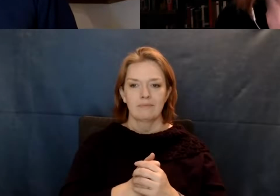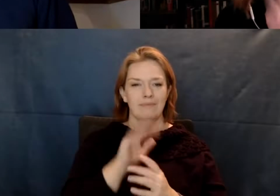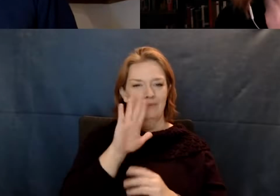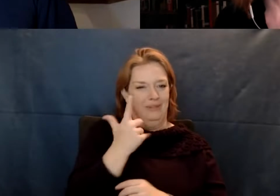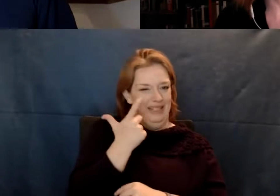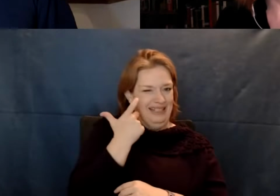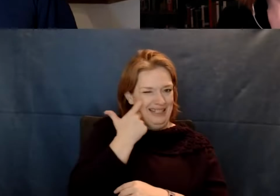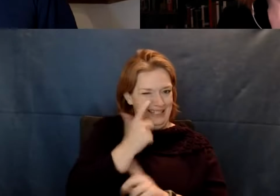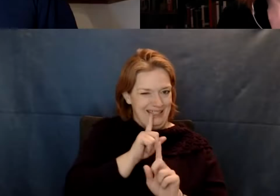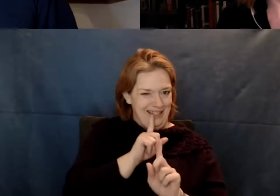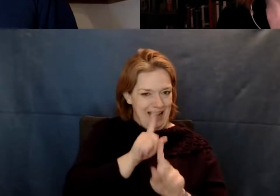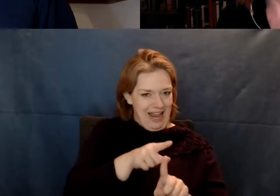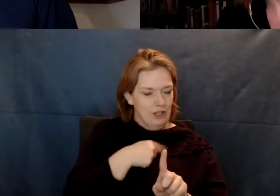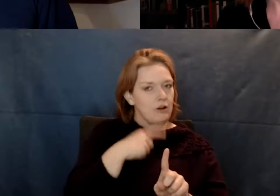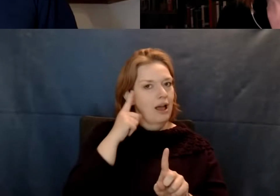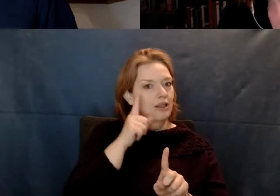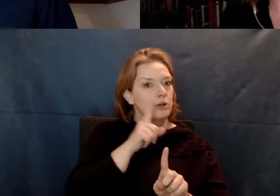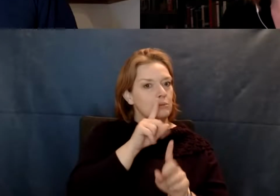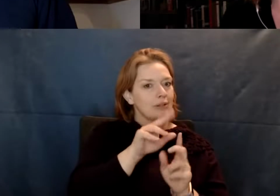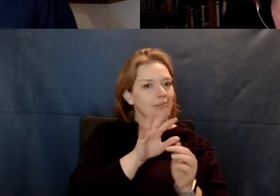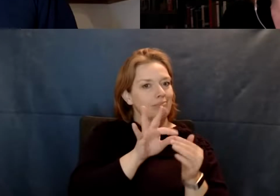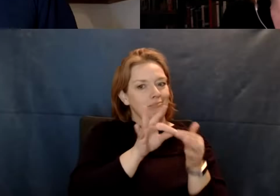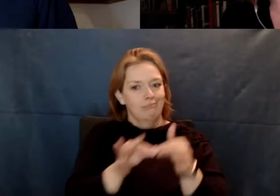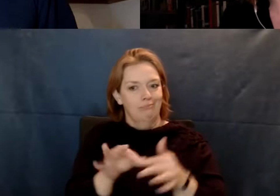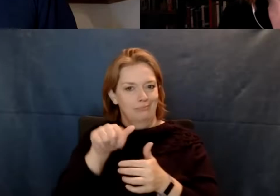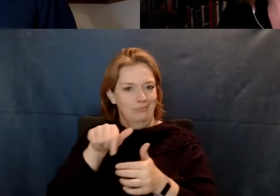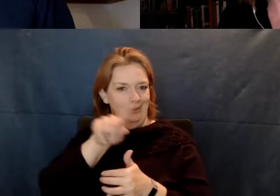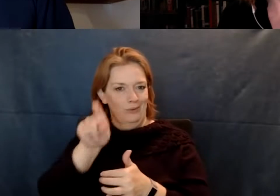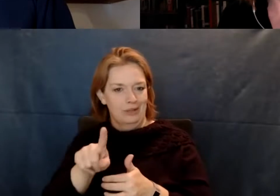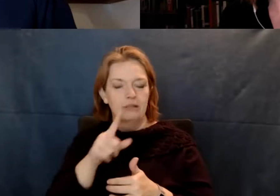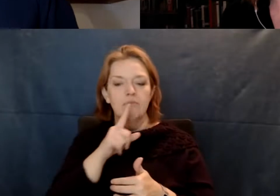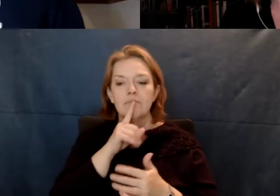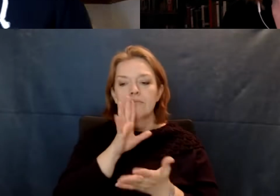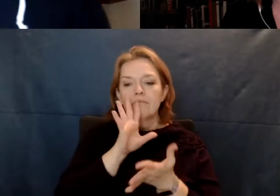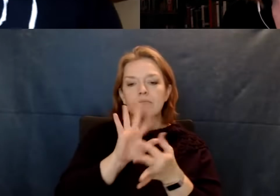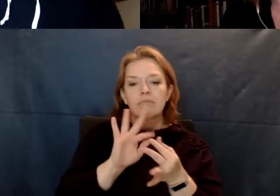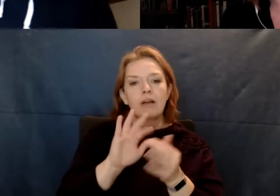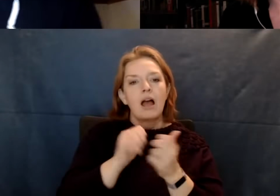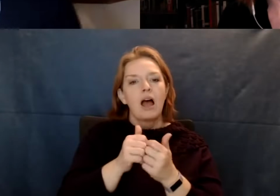just gave really well. You talk about being interested in the way language falls apart in your poems which is